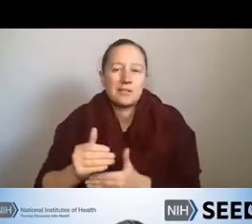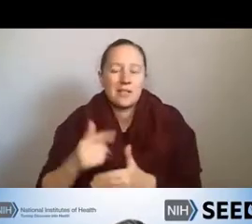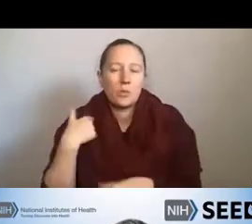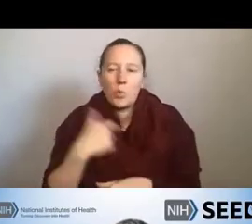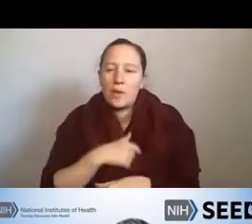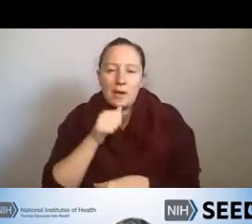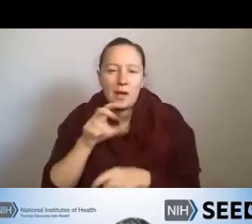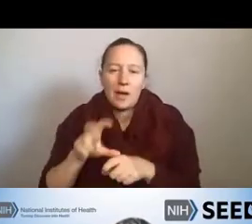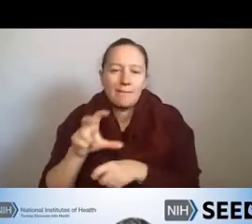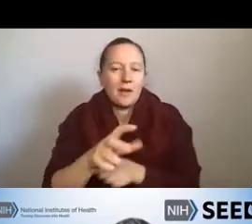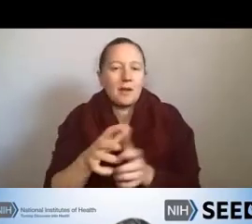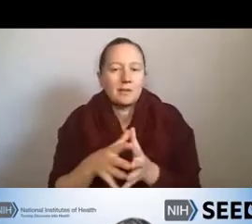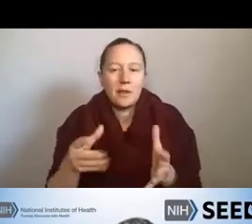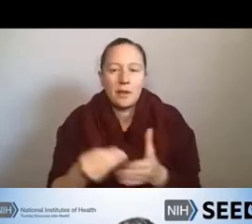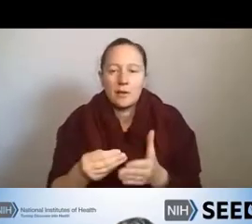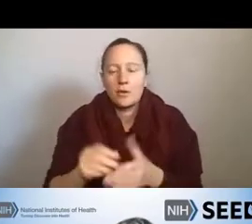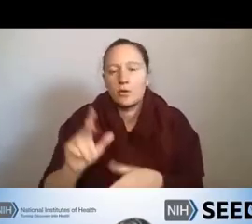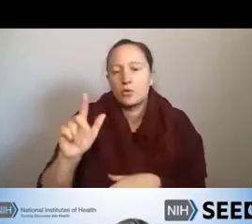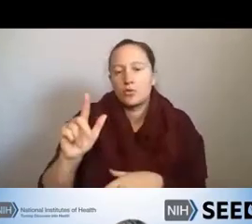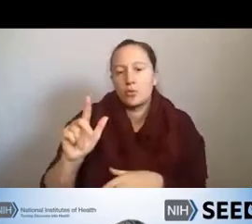There are 23 of these states and Puerto Rico.